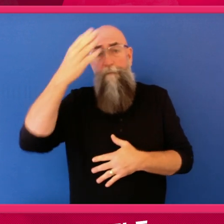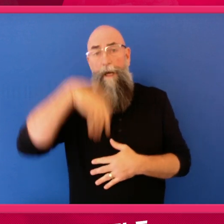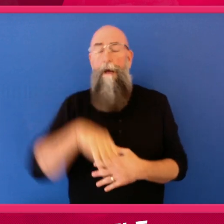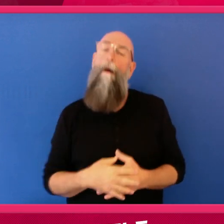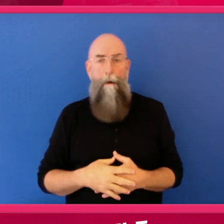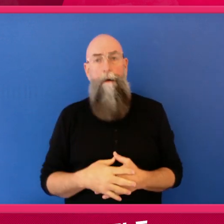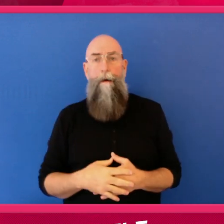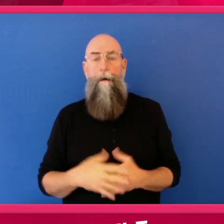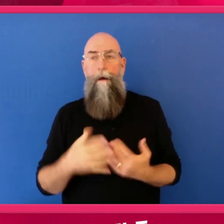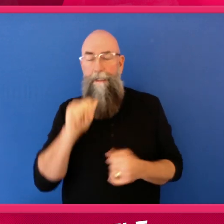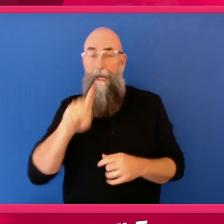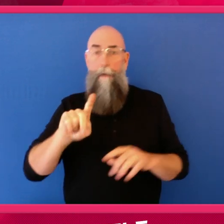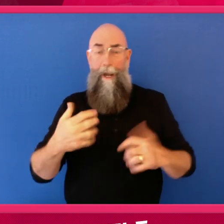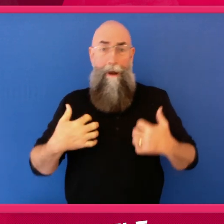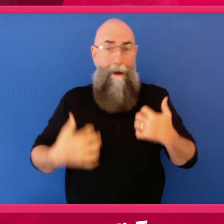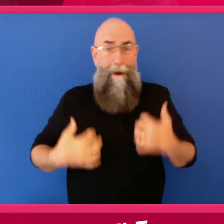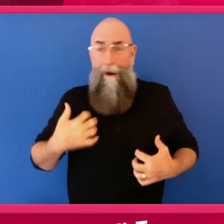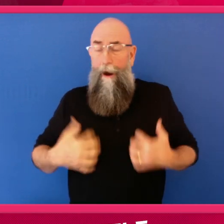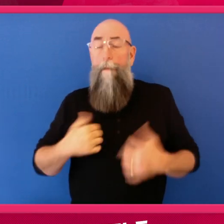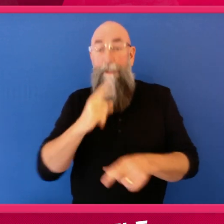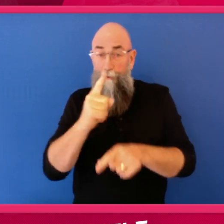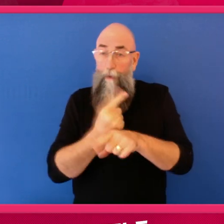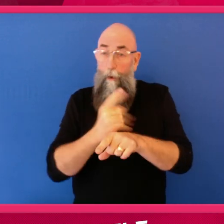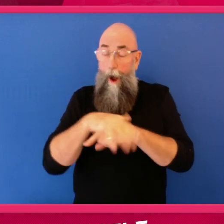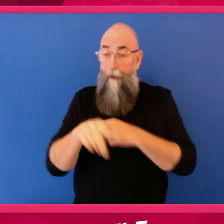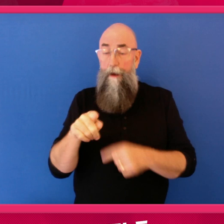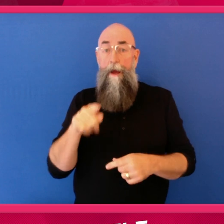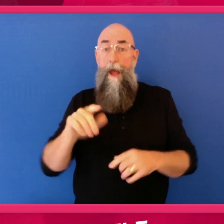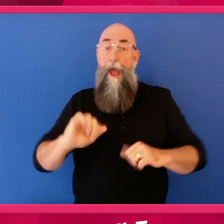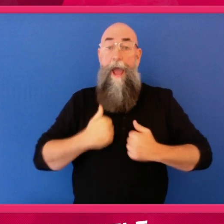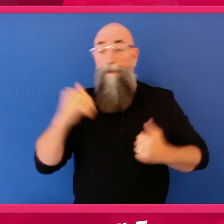and she is well, we've been talking about the friendship between a couple of our swimmers,